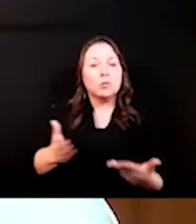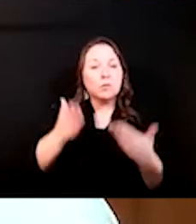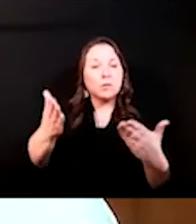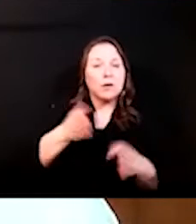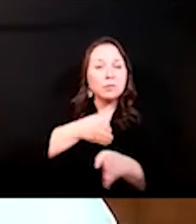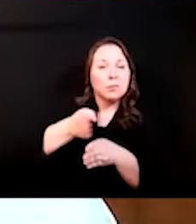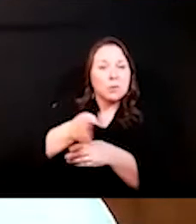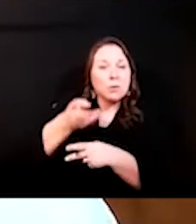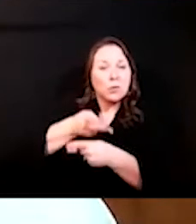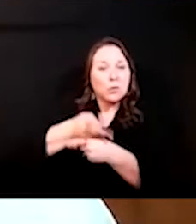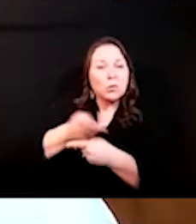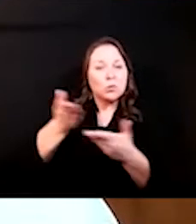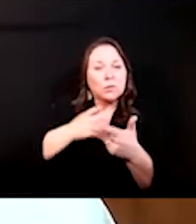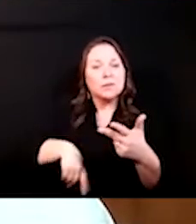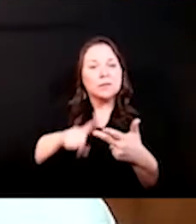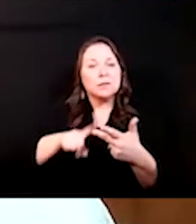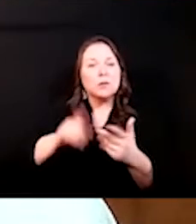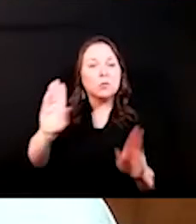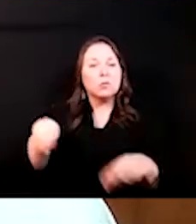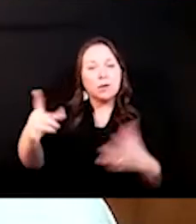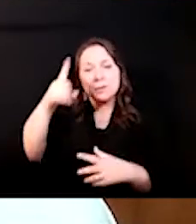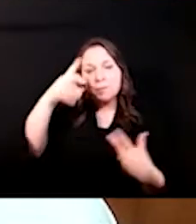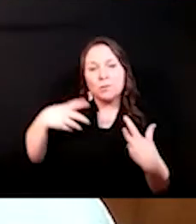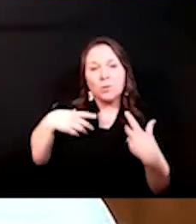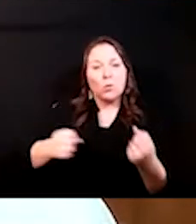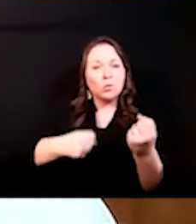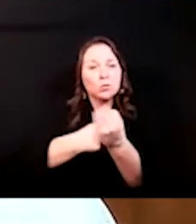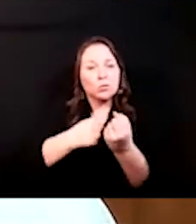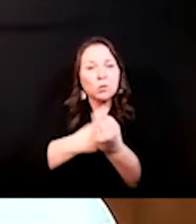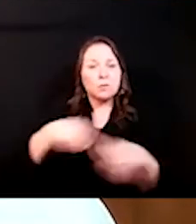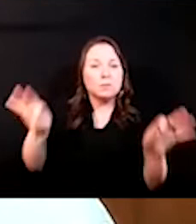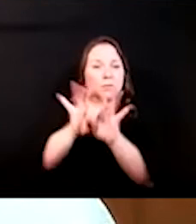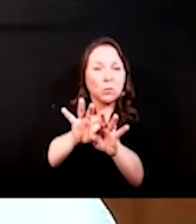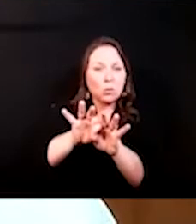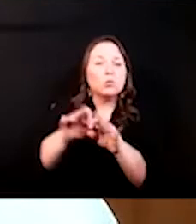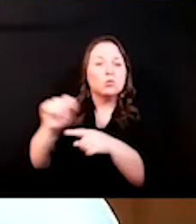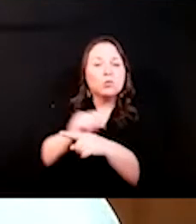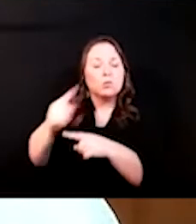PRIMARY CARE SERVICES AND PROVIDING MENTAL HEALTH